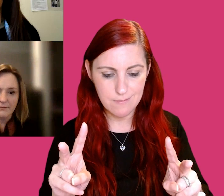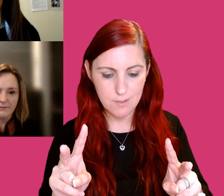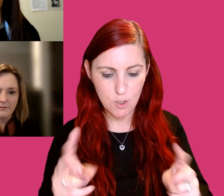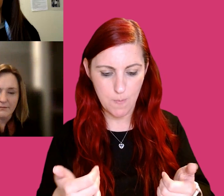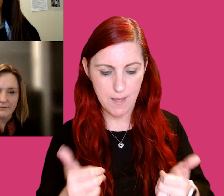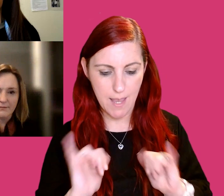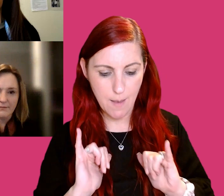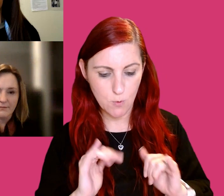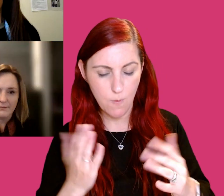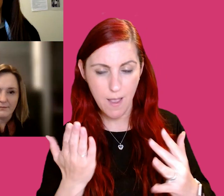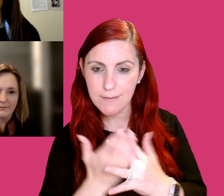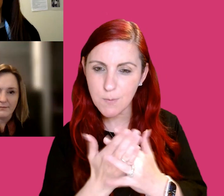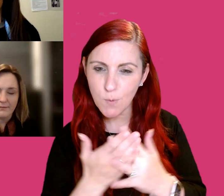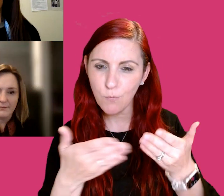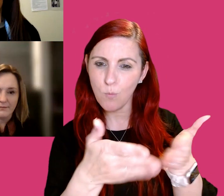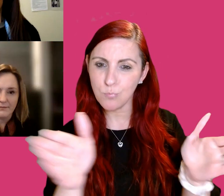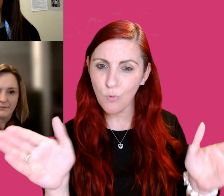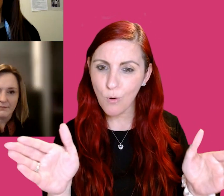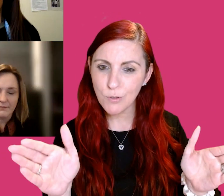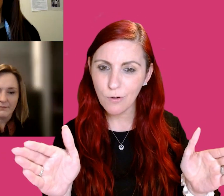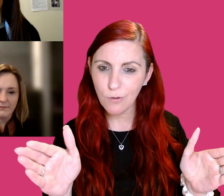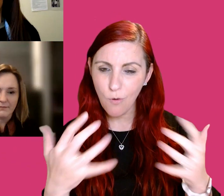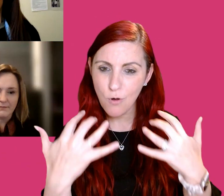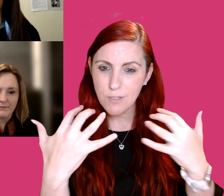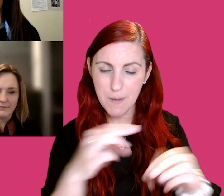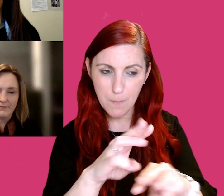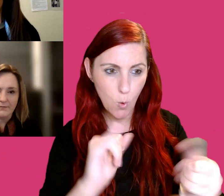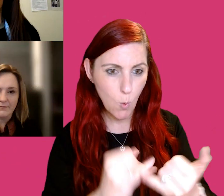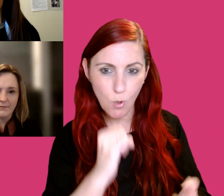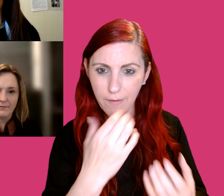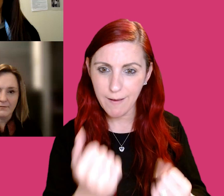particularly for people who don't have English or have as a first language or or of limited